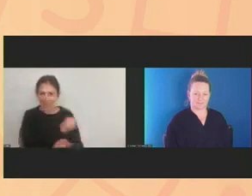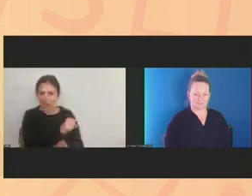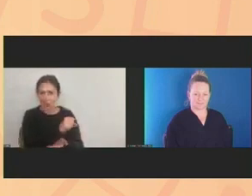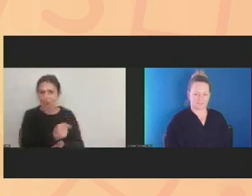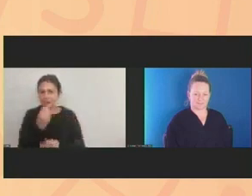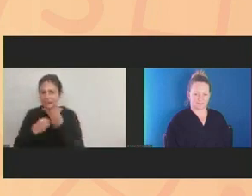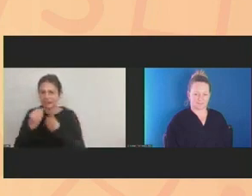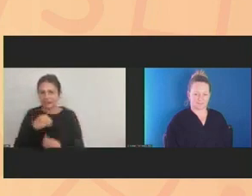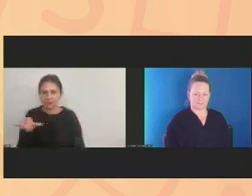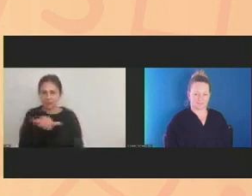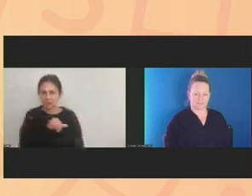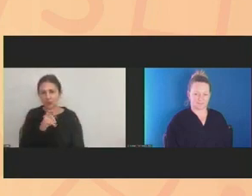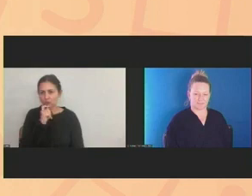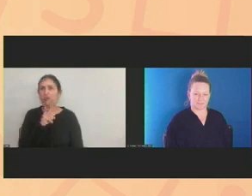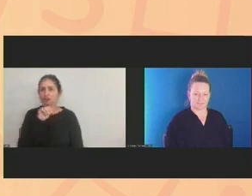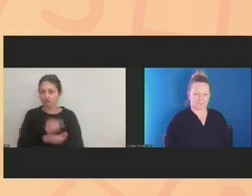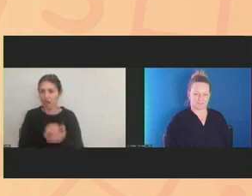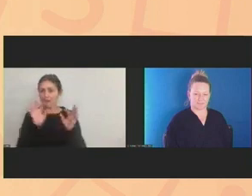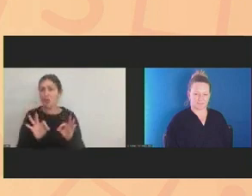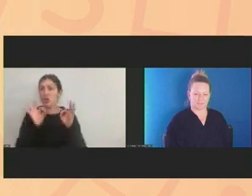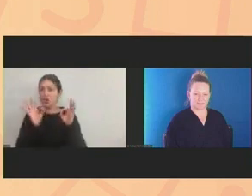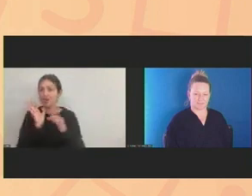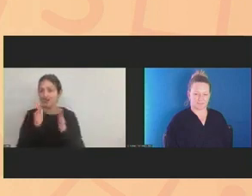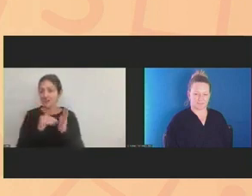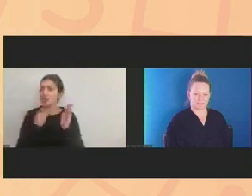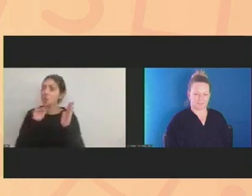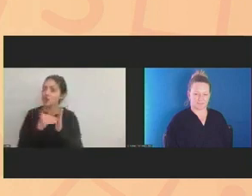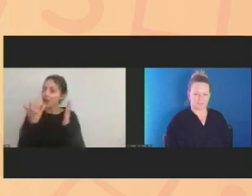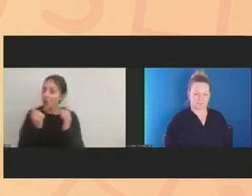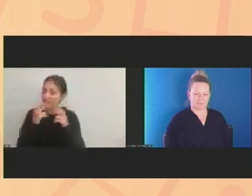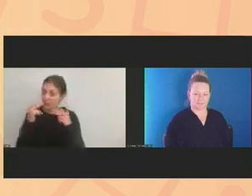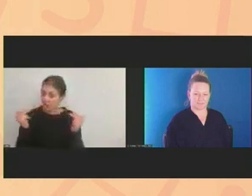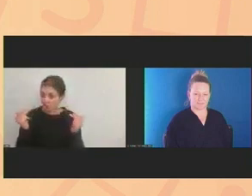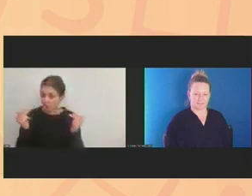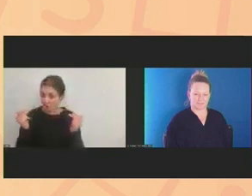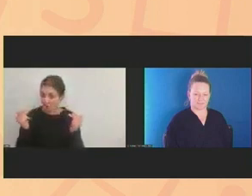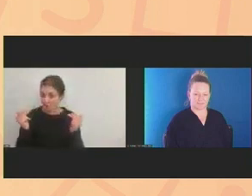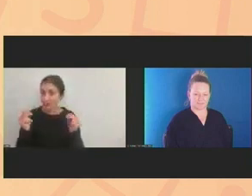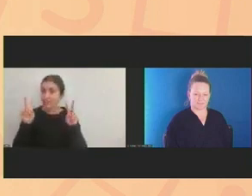Alright, and we're gonna sing this song (UNKNOWN)